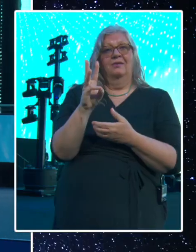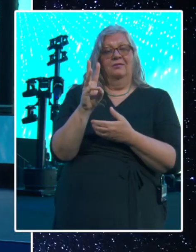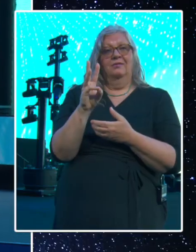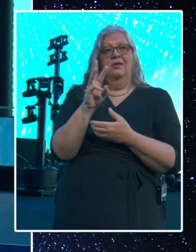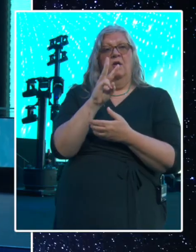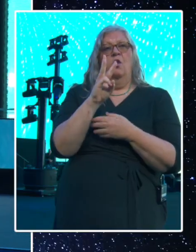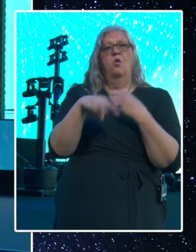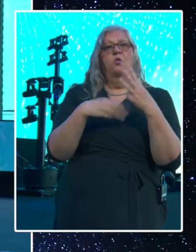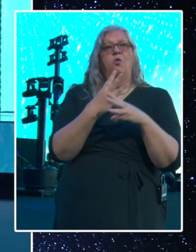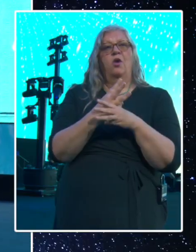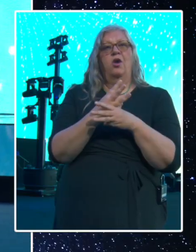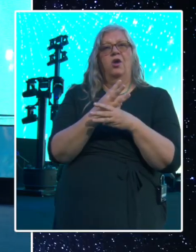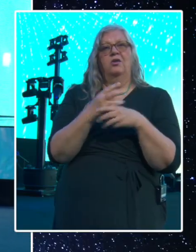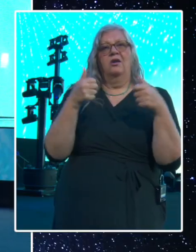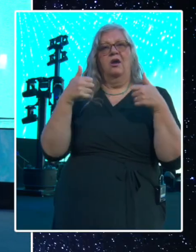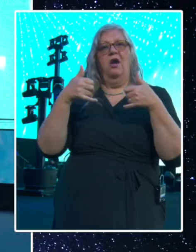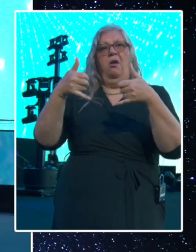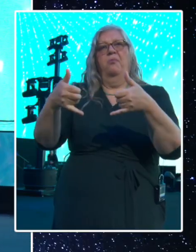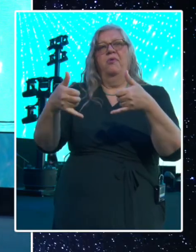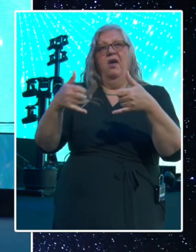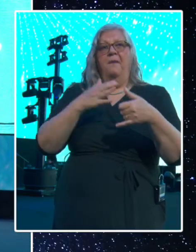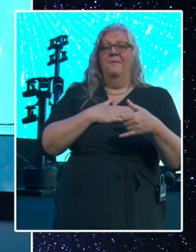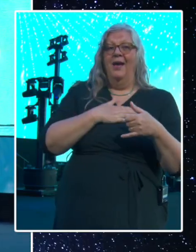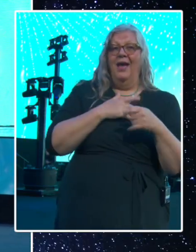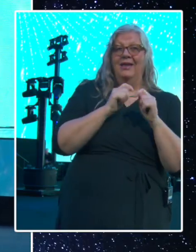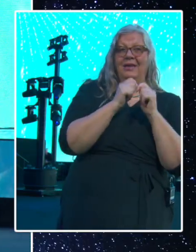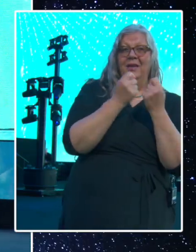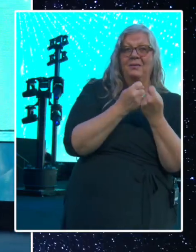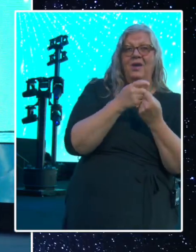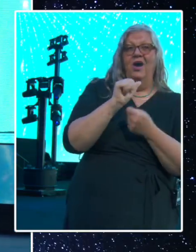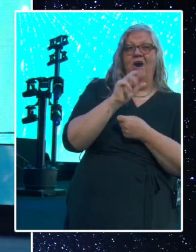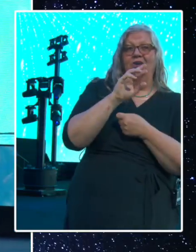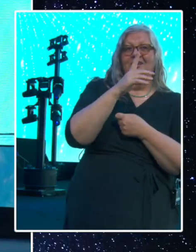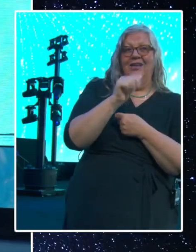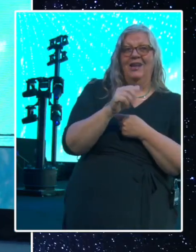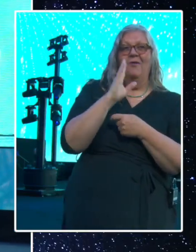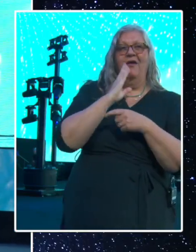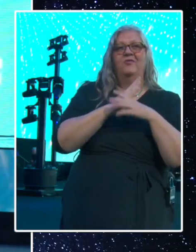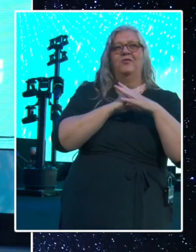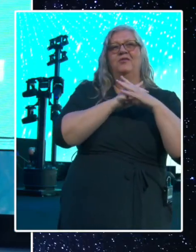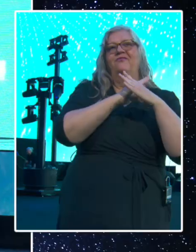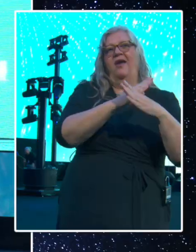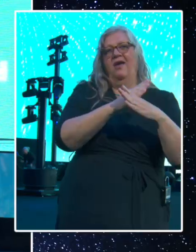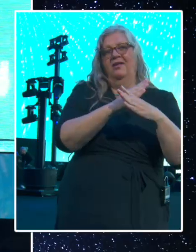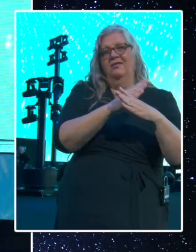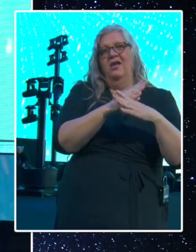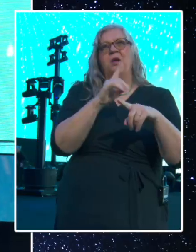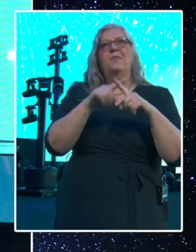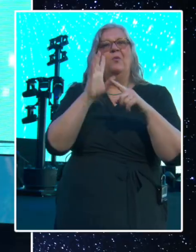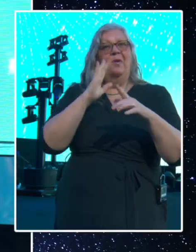My team, Argentina, will have to defend the title, which will be difficult, but it will be super exciting.